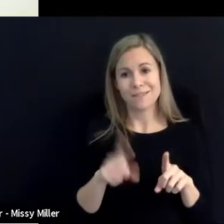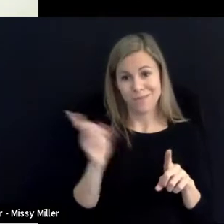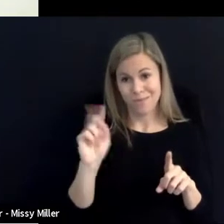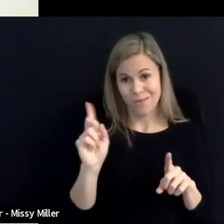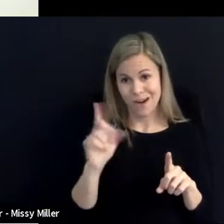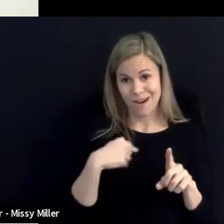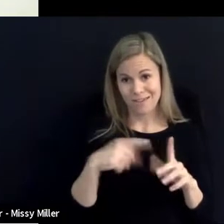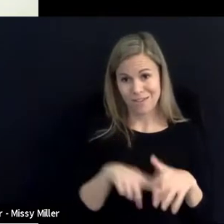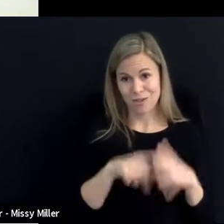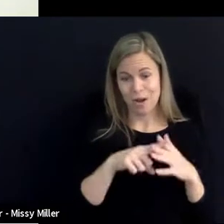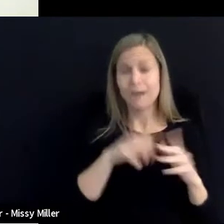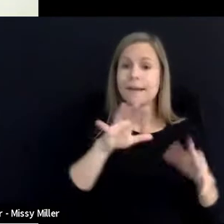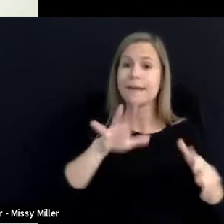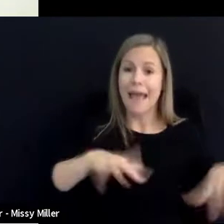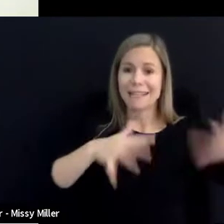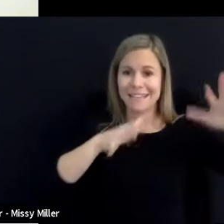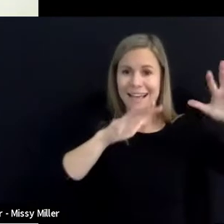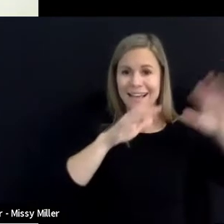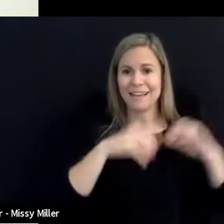Of course, they can stem from other things as well,